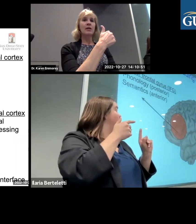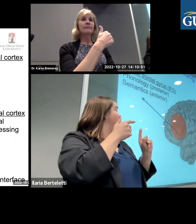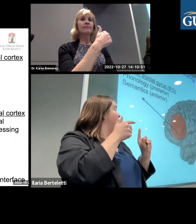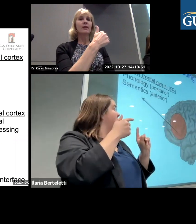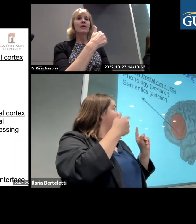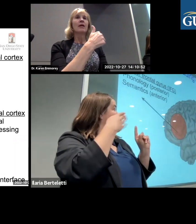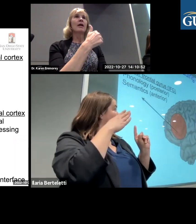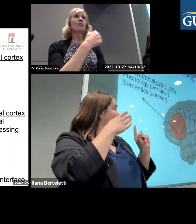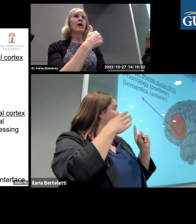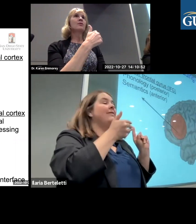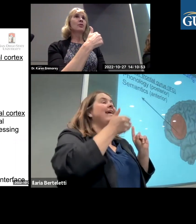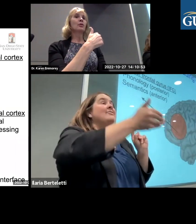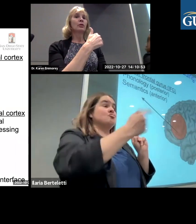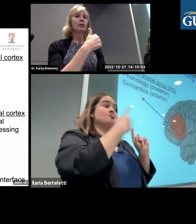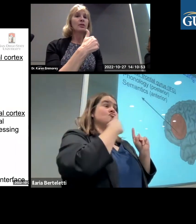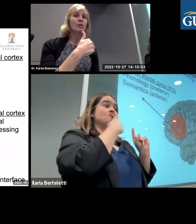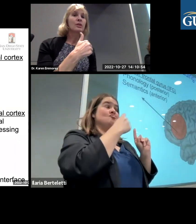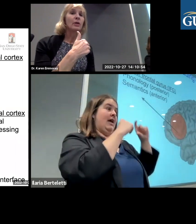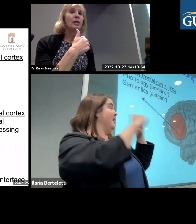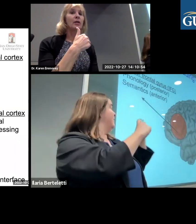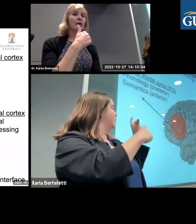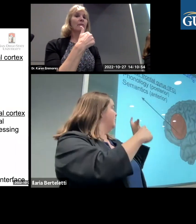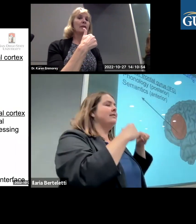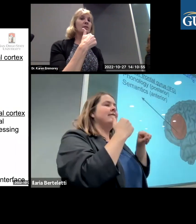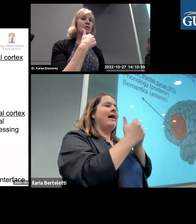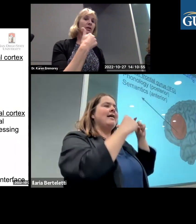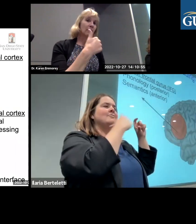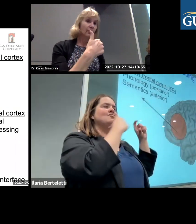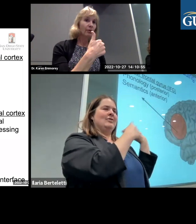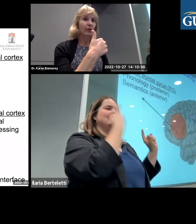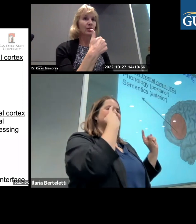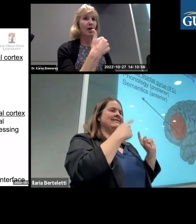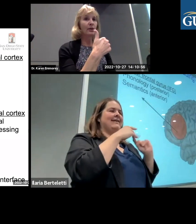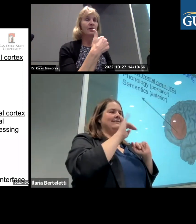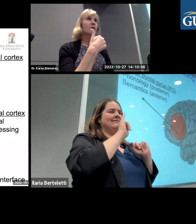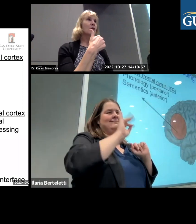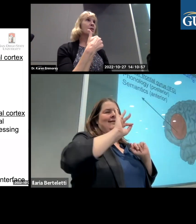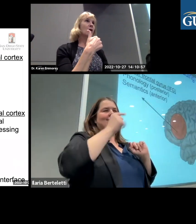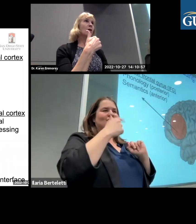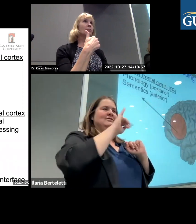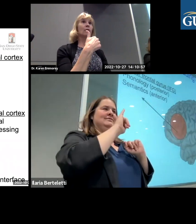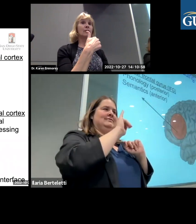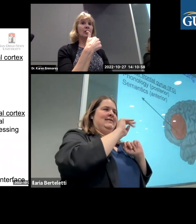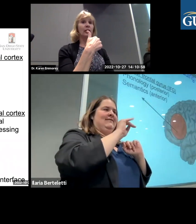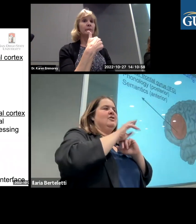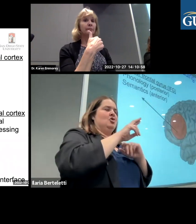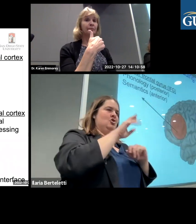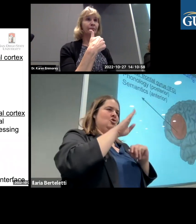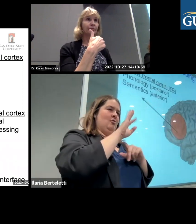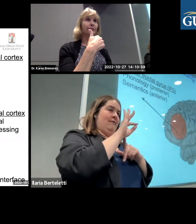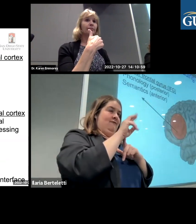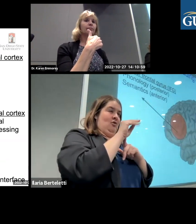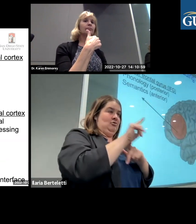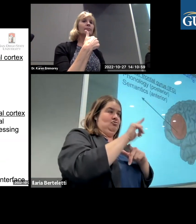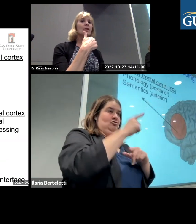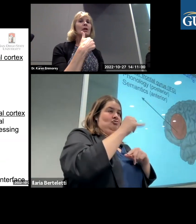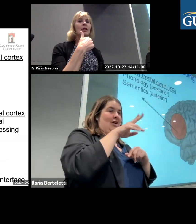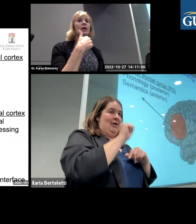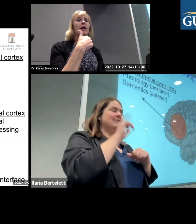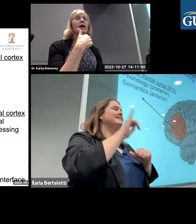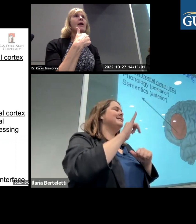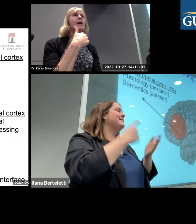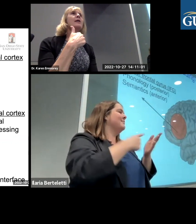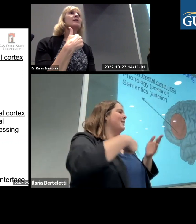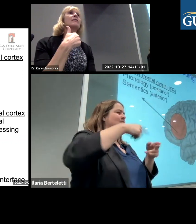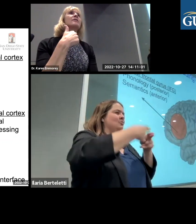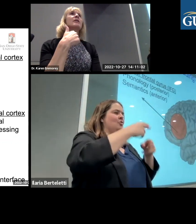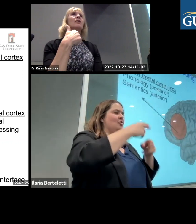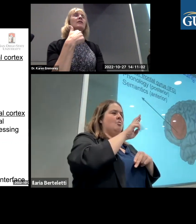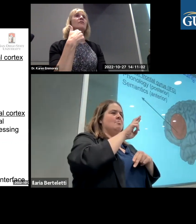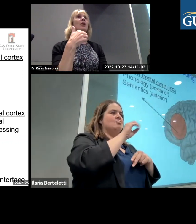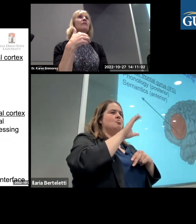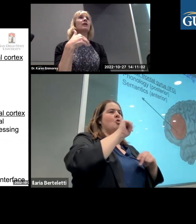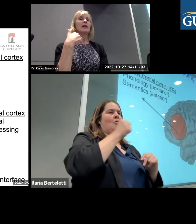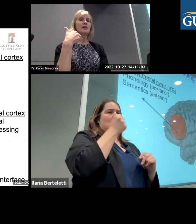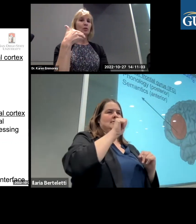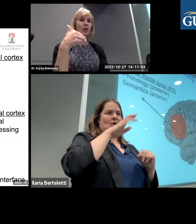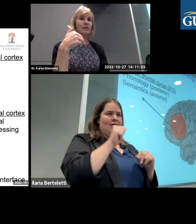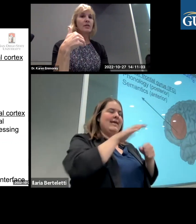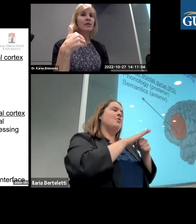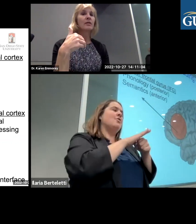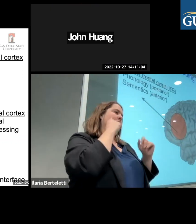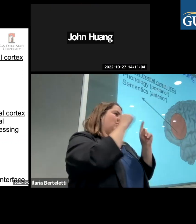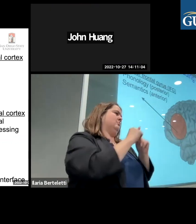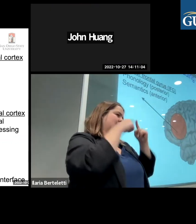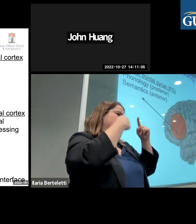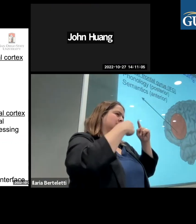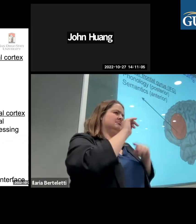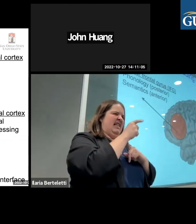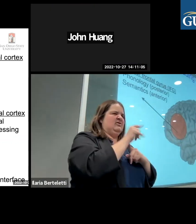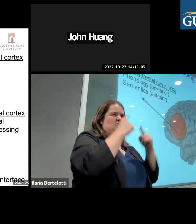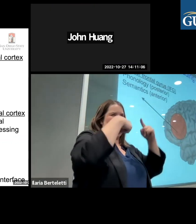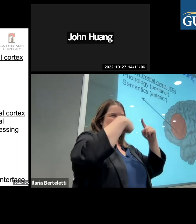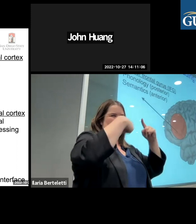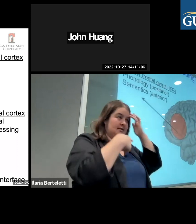and this scenario that's involved in lexical processing and has been discovered, is this is uh, there's a regional specific within that region, so that more interior regions are called in semantic processing,